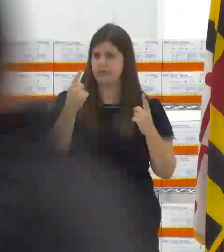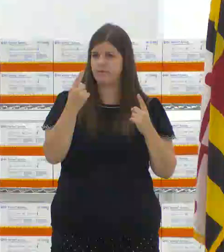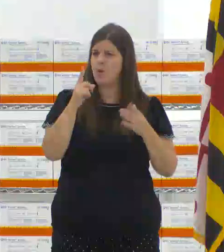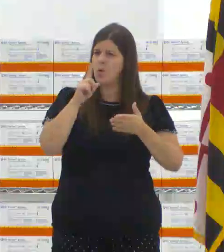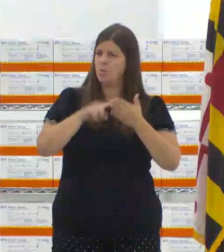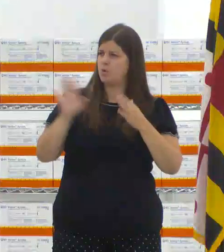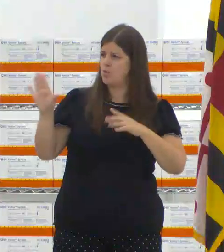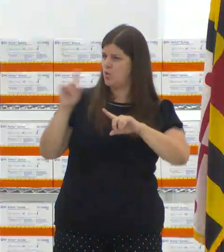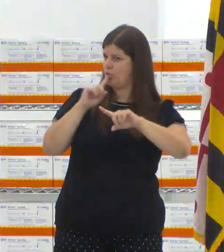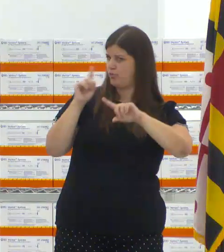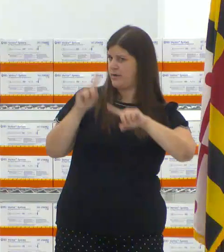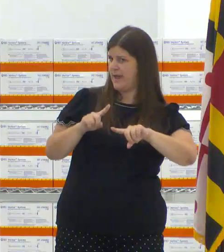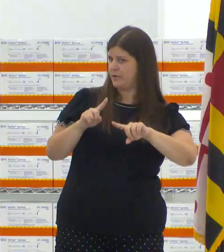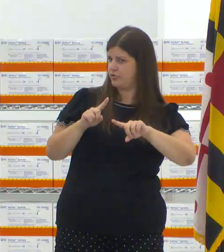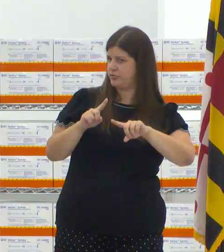35 states in the country.